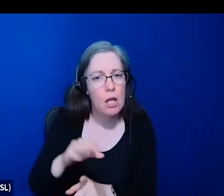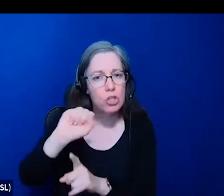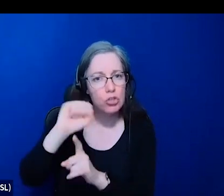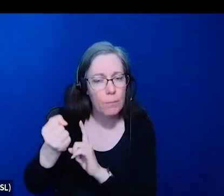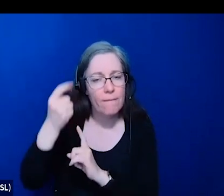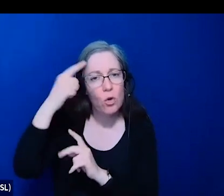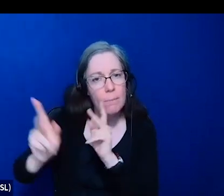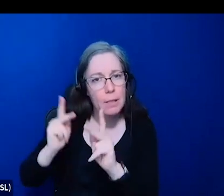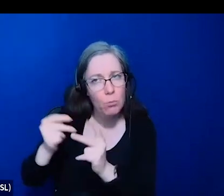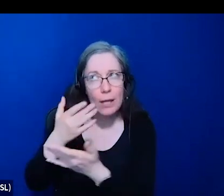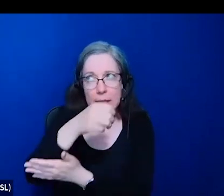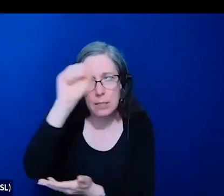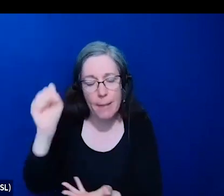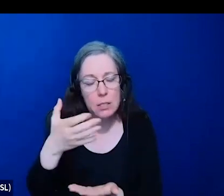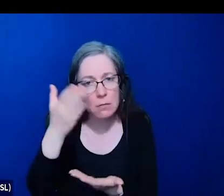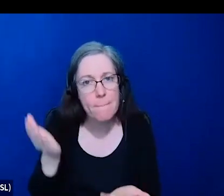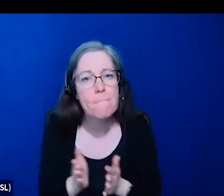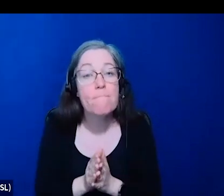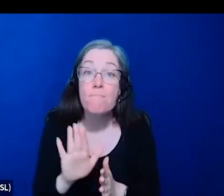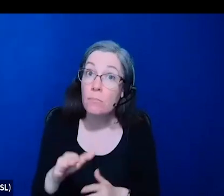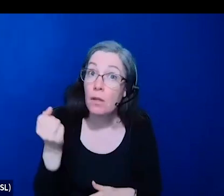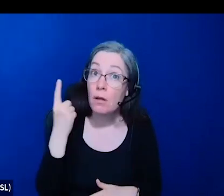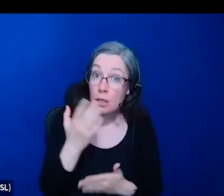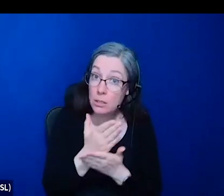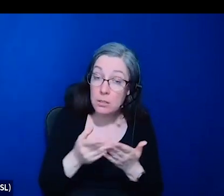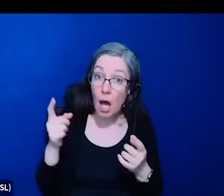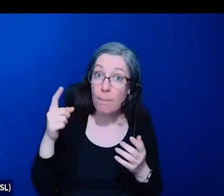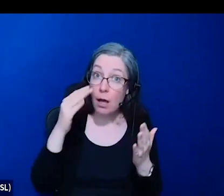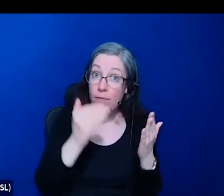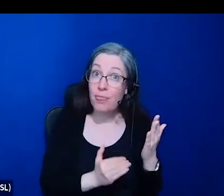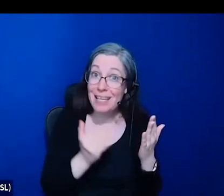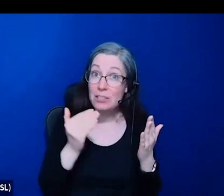I always said some of these are acquired before a flight,